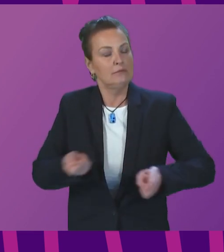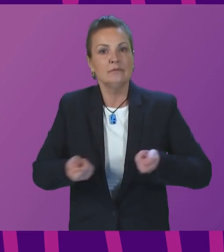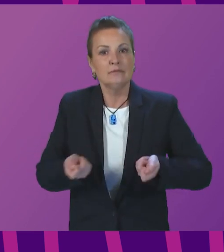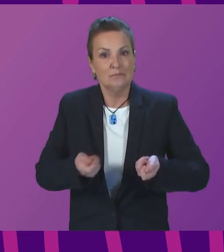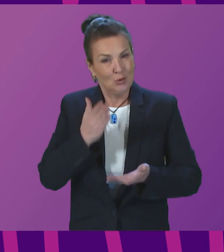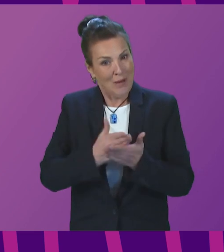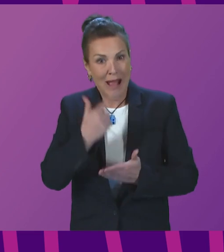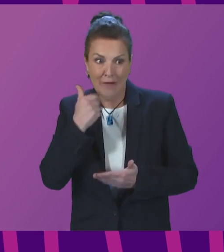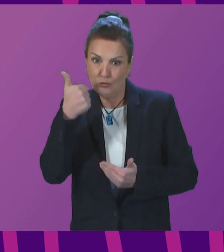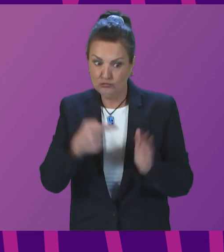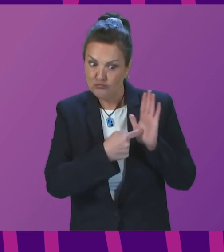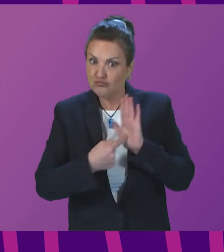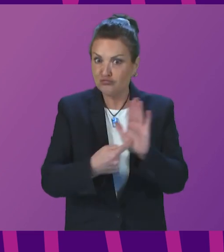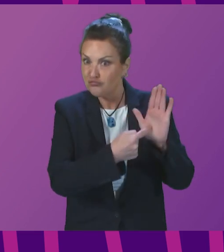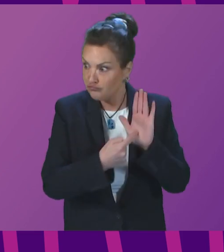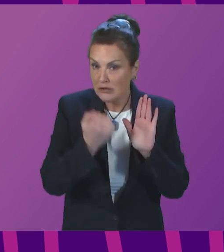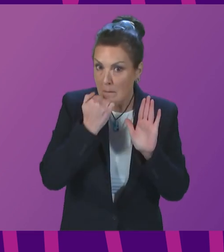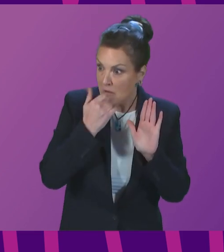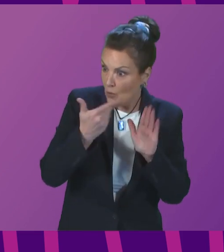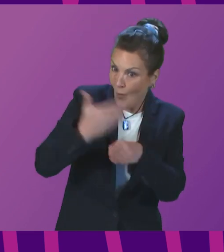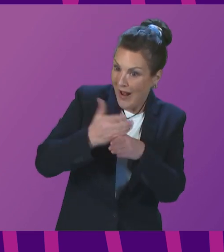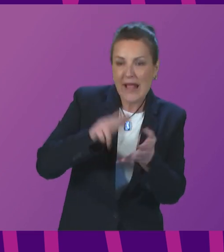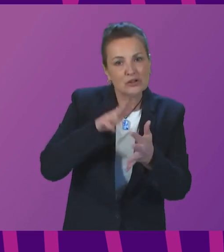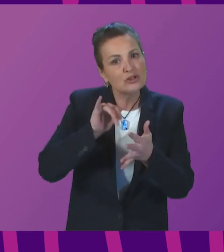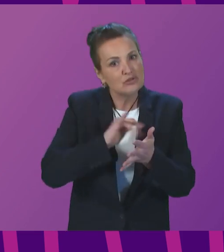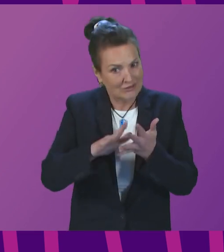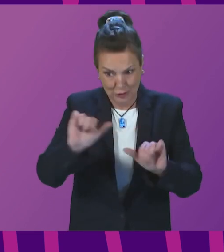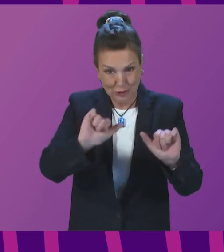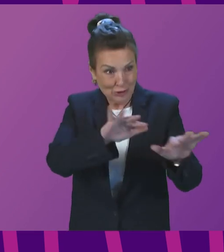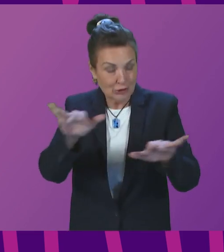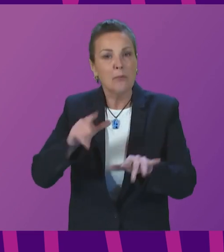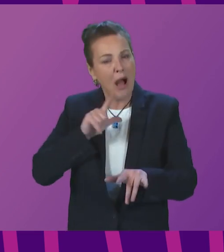Record numbers are working in our NHS, but we want to recruit more and we have targets to do so.